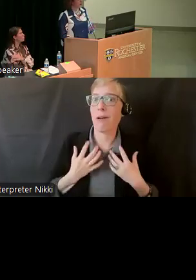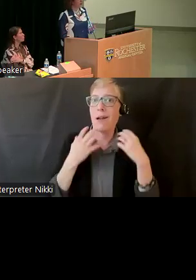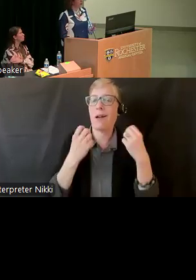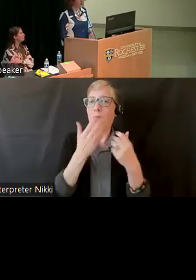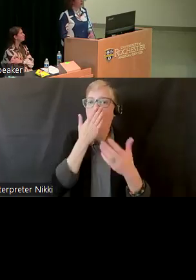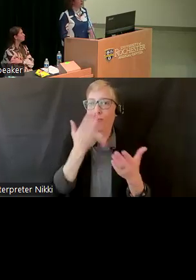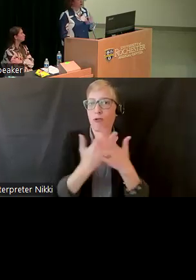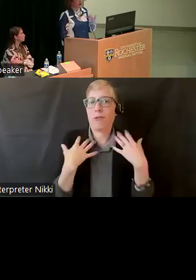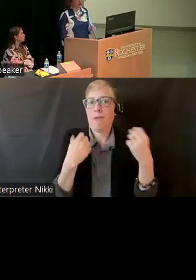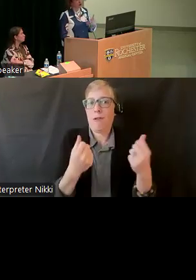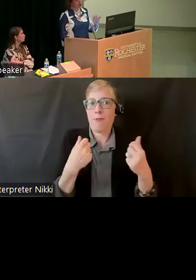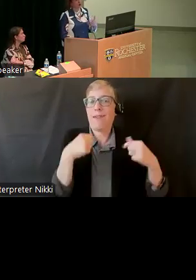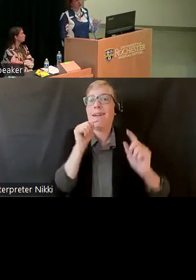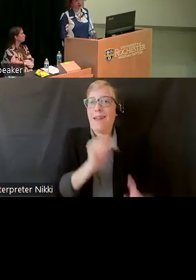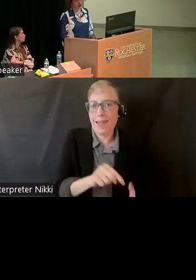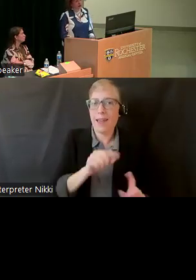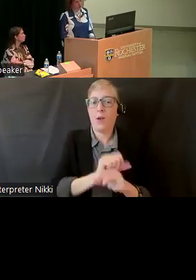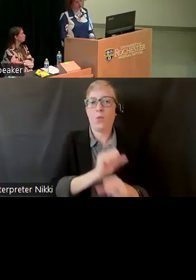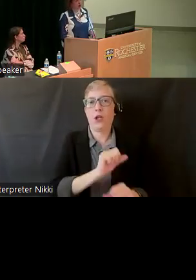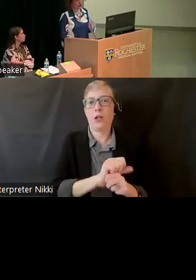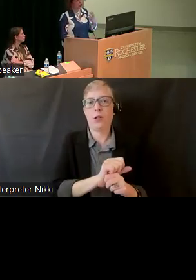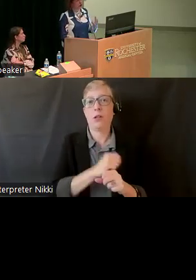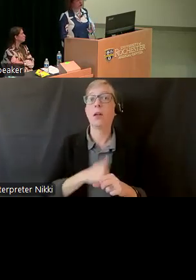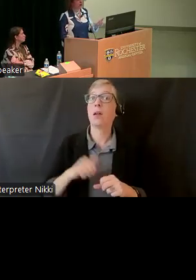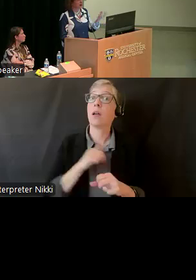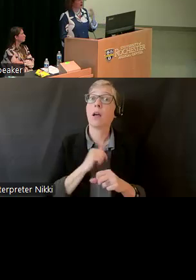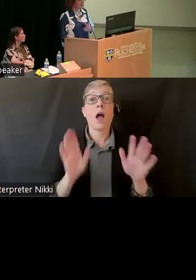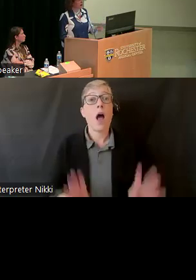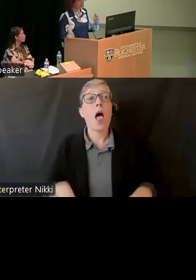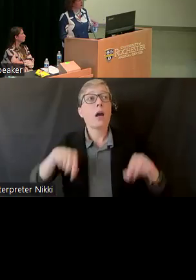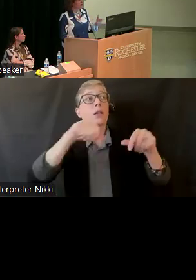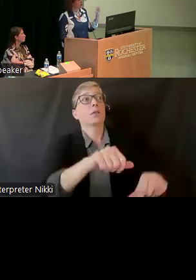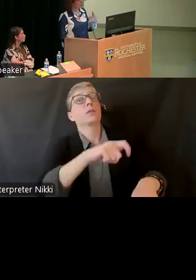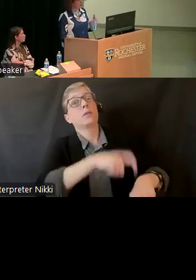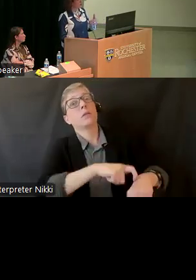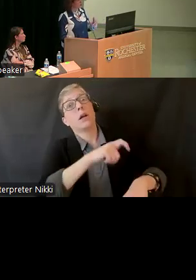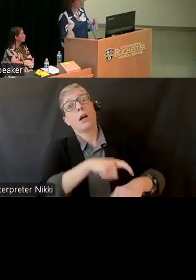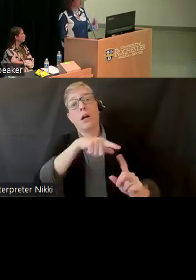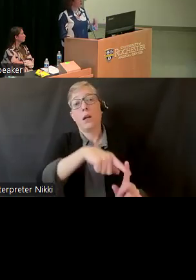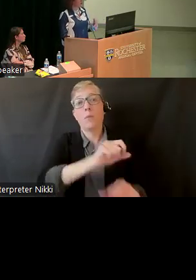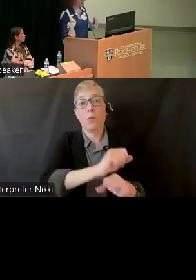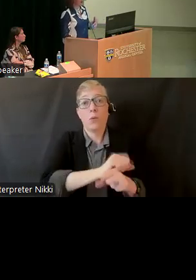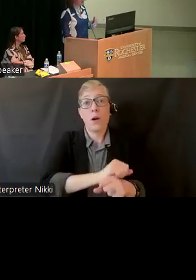belief that we spend so much time at work that we should create an environment where we feel a sense